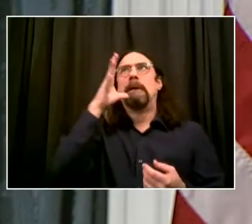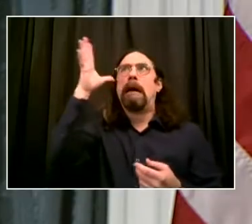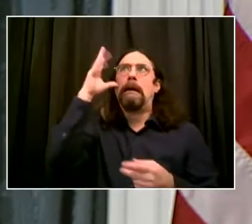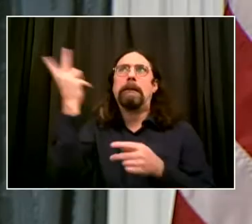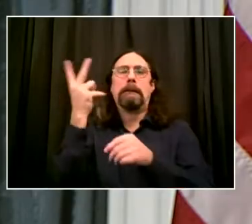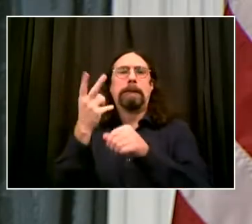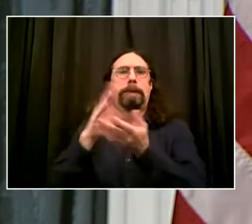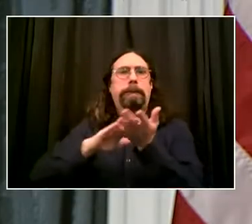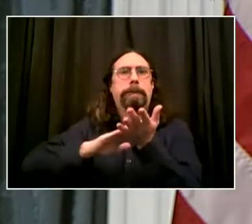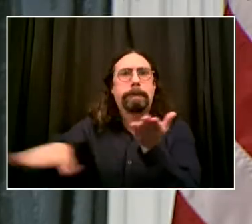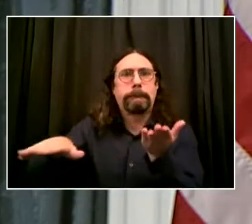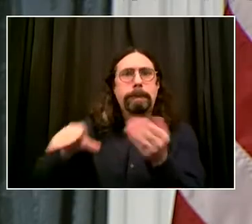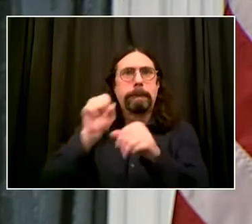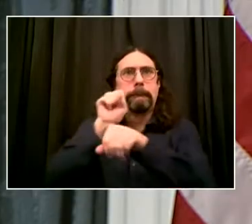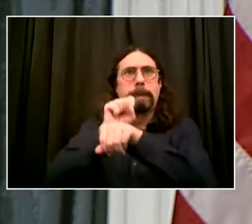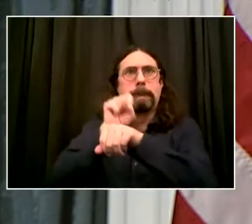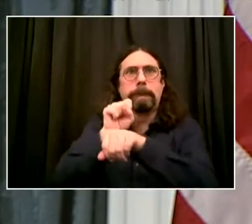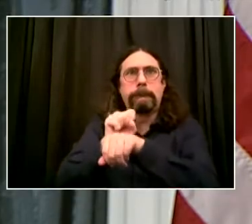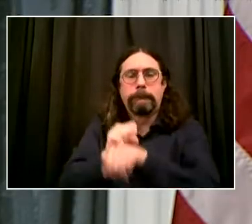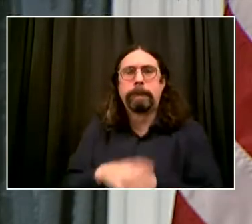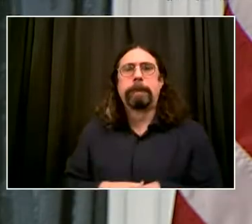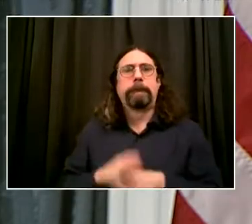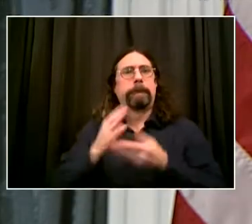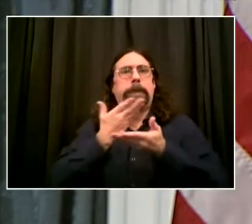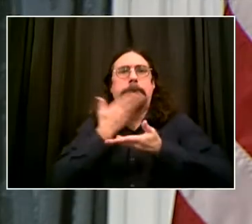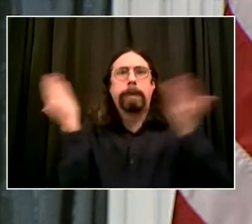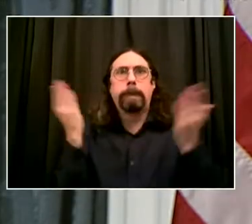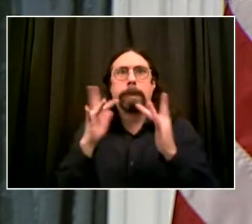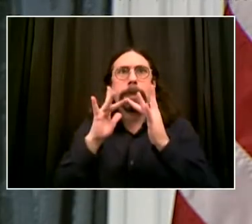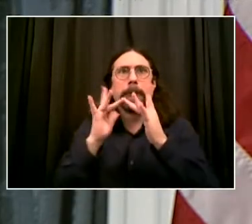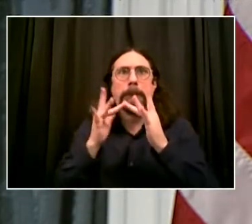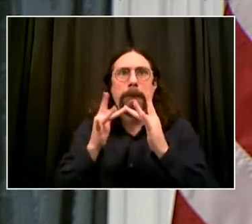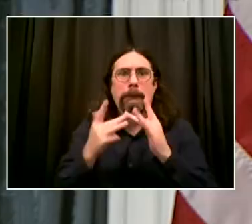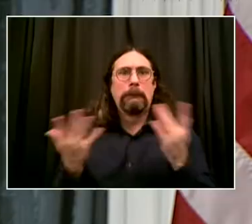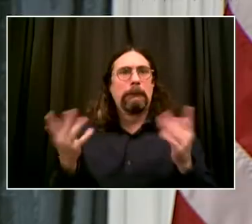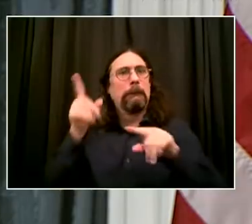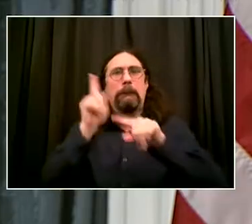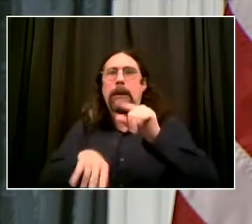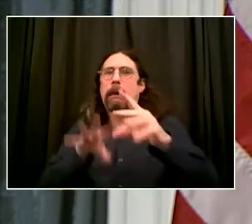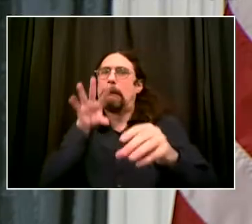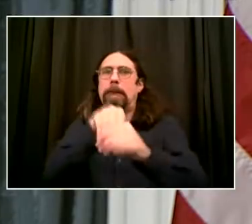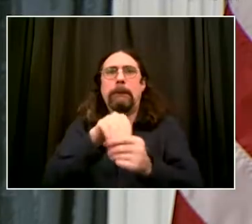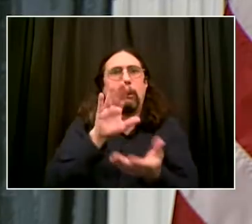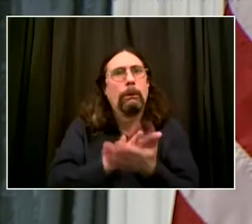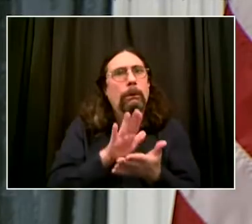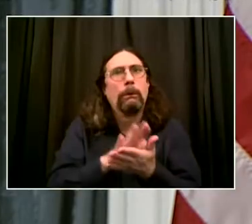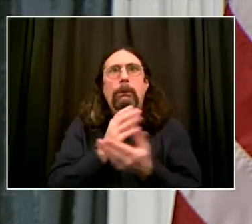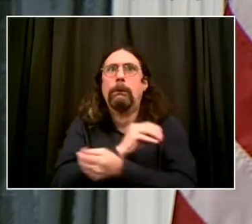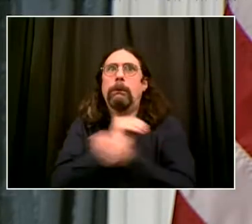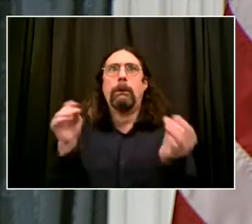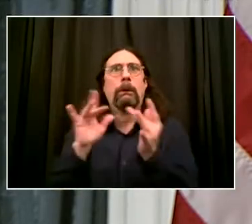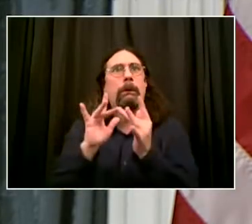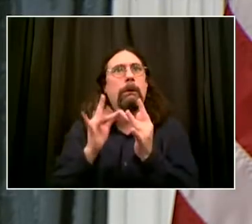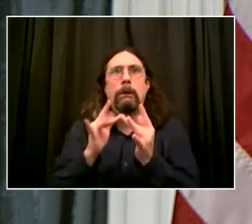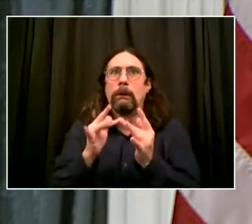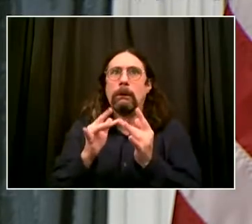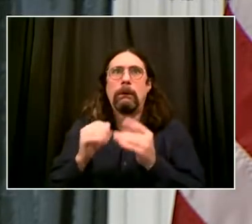SURFED BUT SHE HAD HEARD SCHOOL WAS BACK IN SESSION AND SHE SHOWED UP. THE PRINCIPLE THAT SHARE THIS STORY WITH ME WAWAS INNRECDIBLY BECAUSE SHE IS